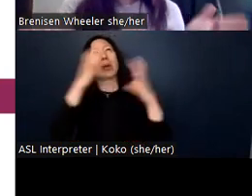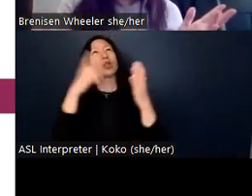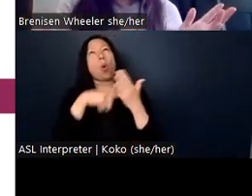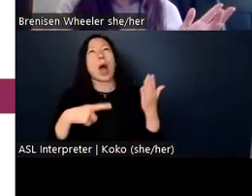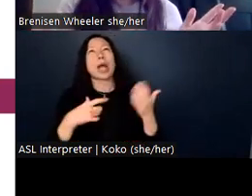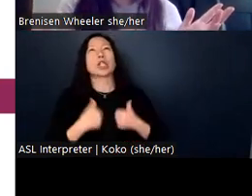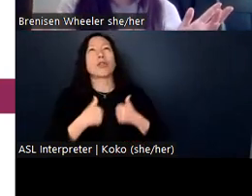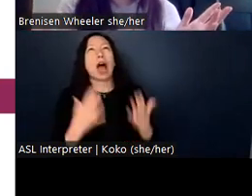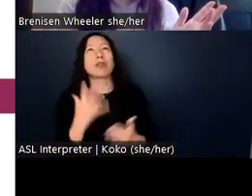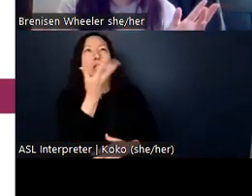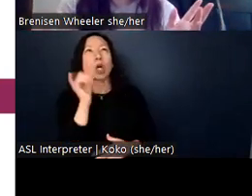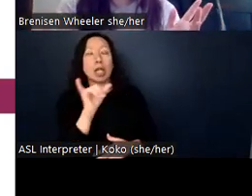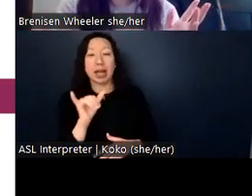I didn't 12:58:49 think people like you experienced